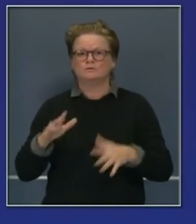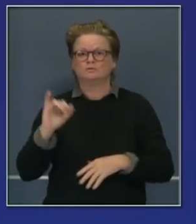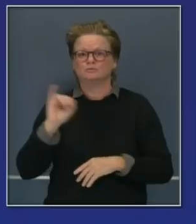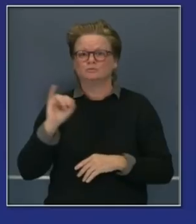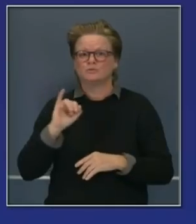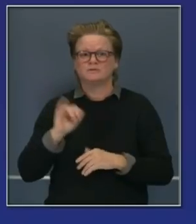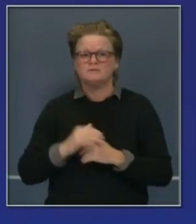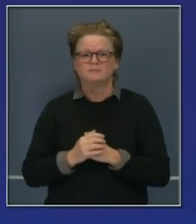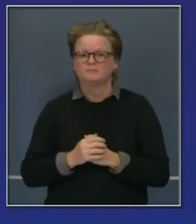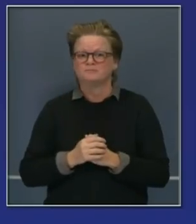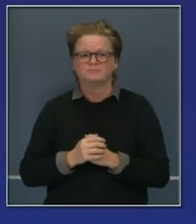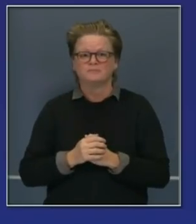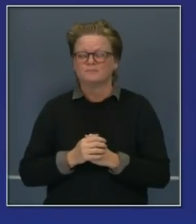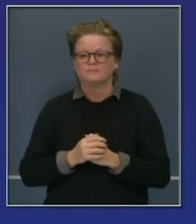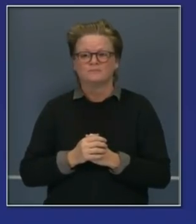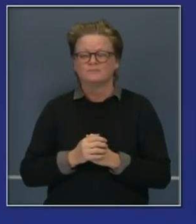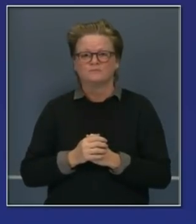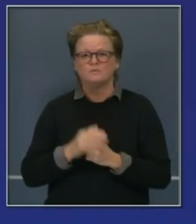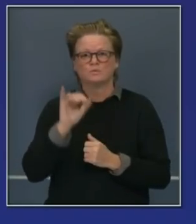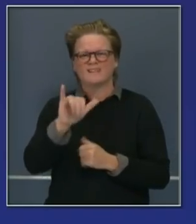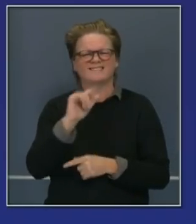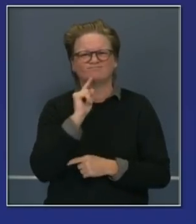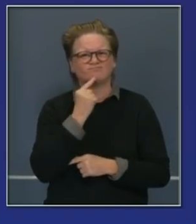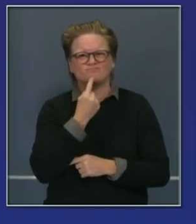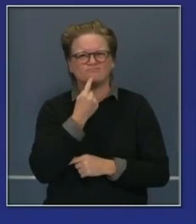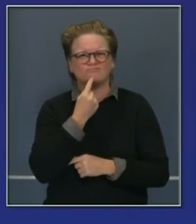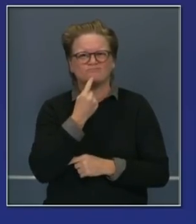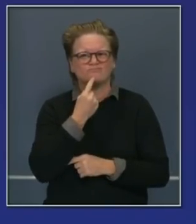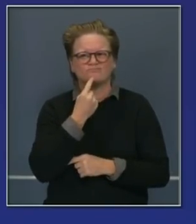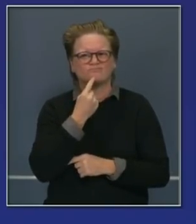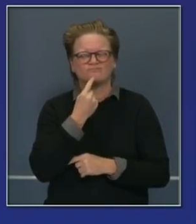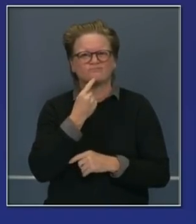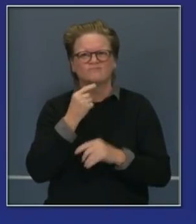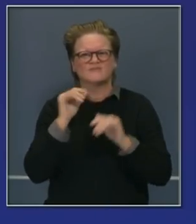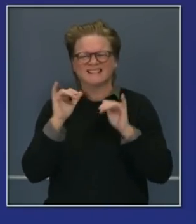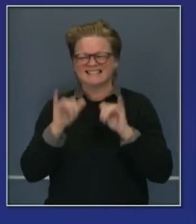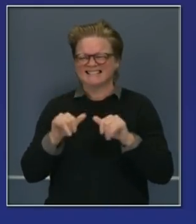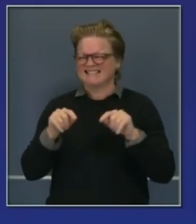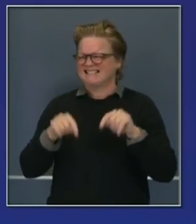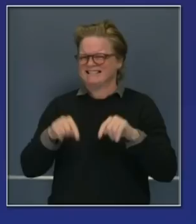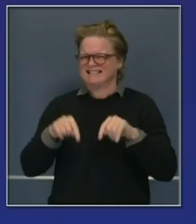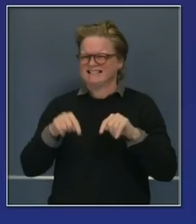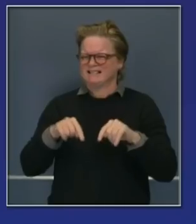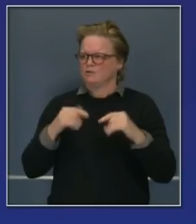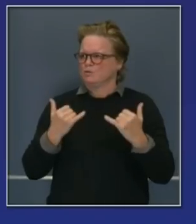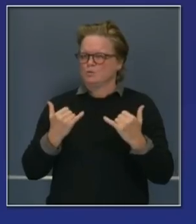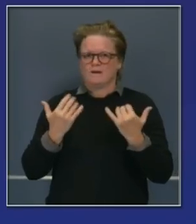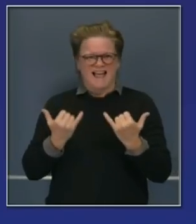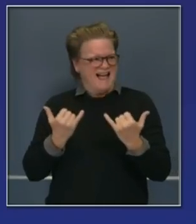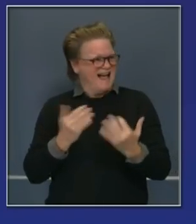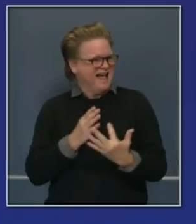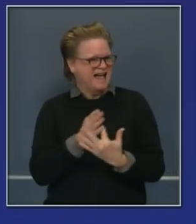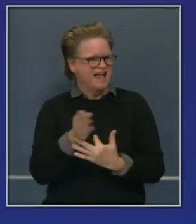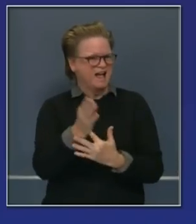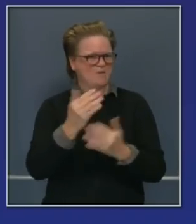ALSO, POTENTIALLY CAN LOSE THEIR COVERAGE. THESE ARE JAW-DROPPING NUMBERS.